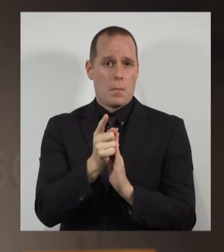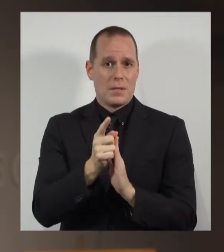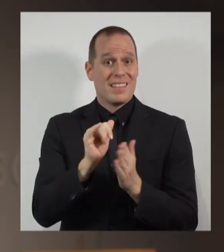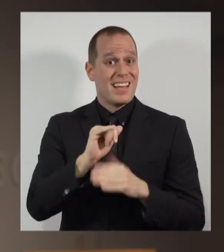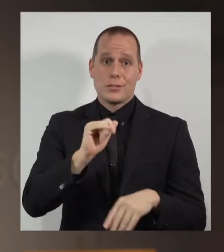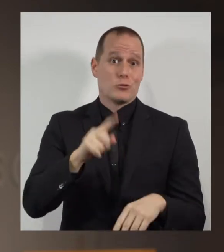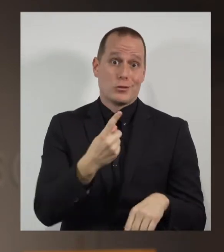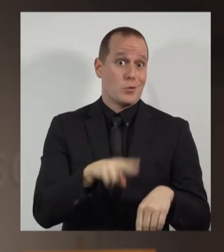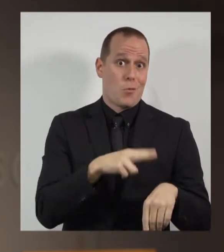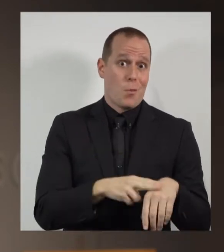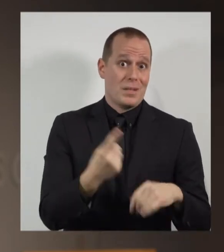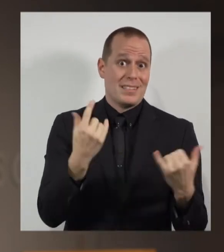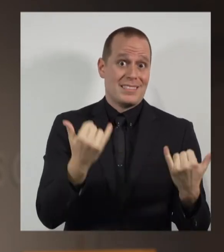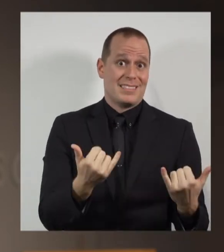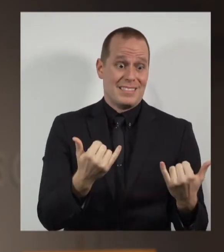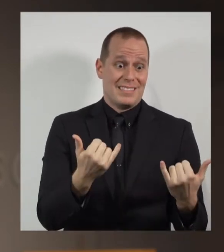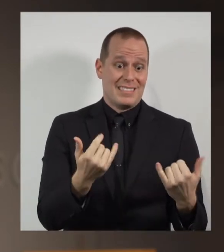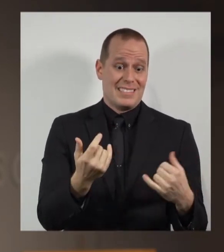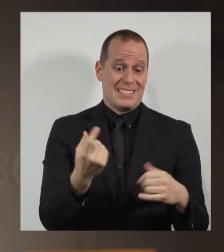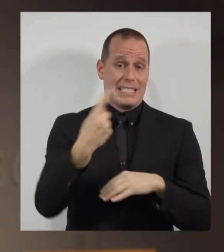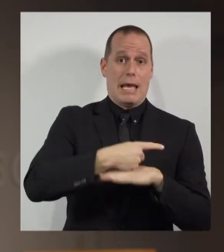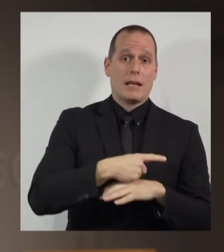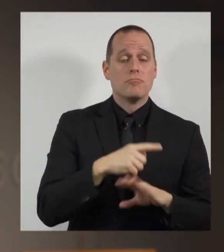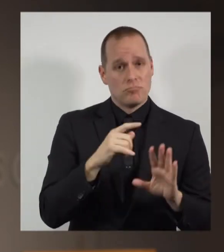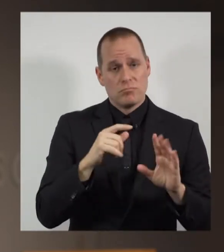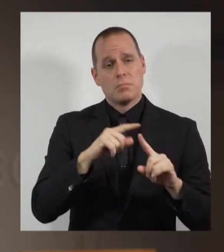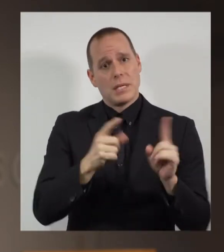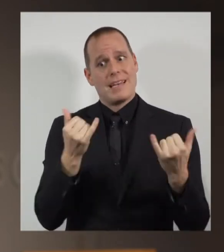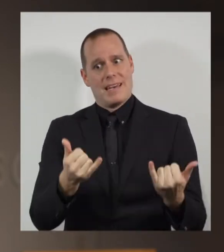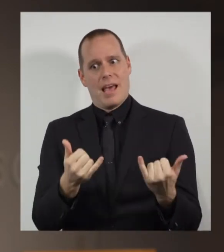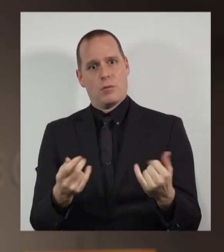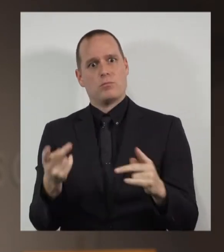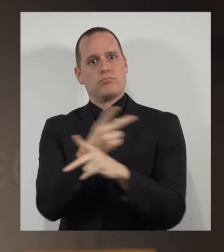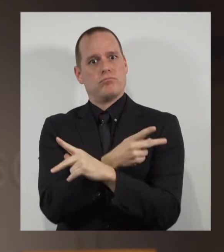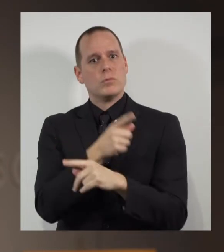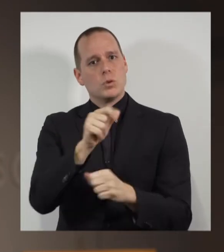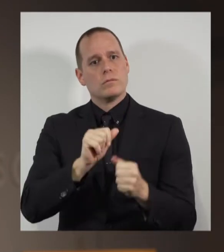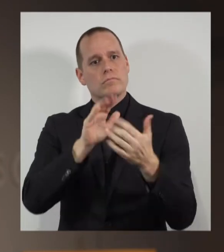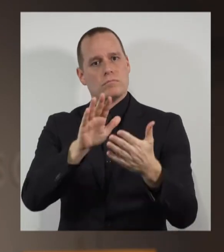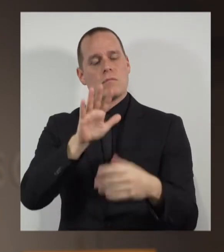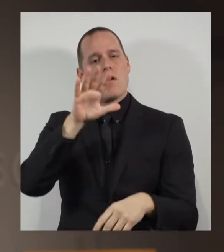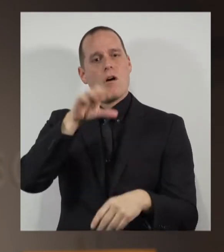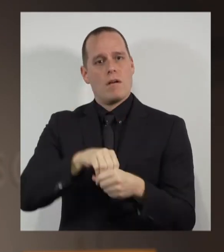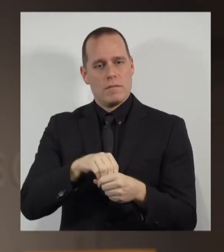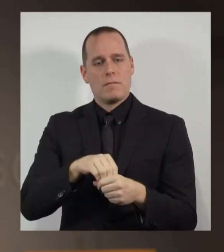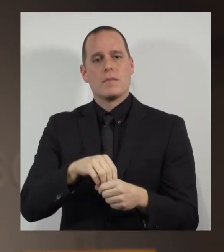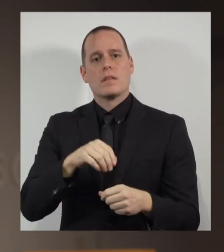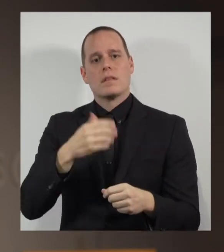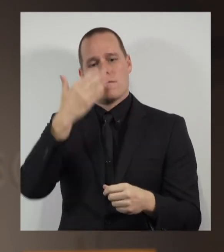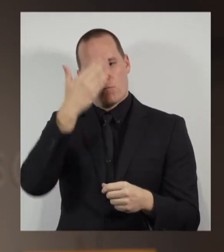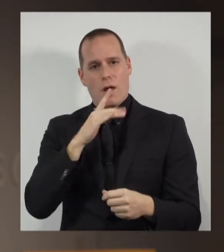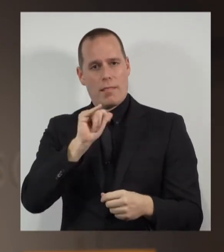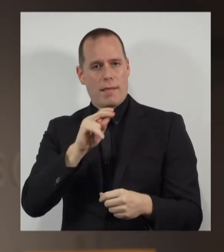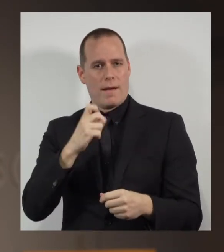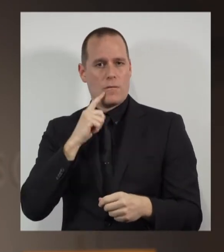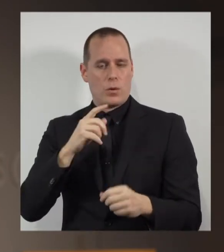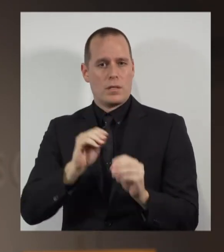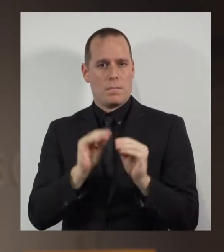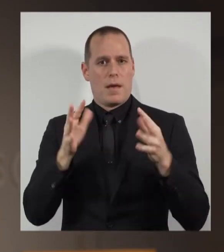And that’s just on a normal day. Now, on top of everything else, you are on the frontlines of the COVID-19 pandemic, and